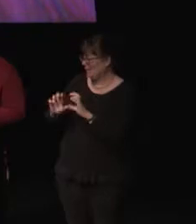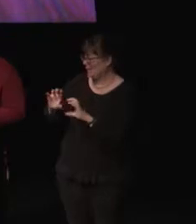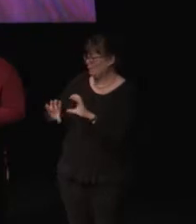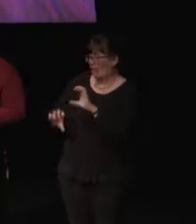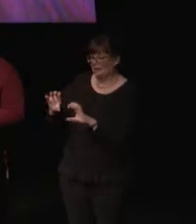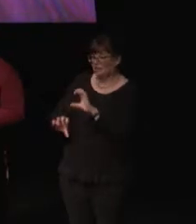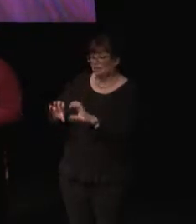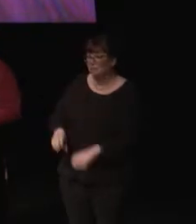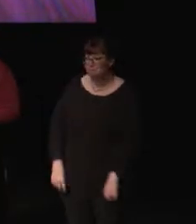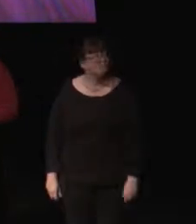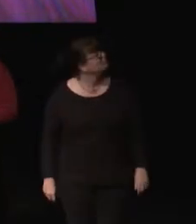Erm...